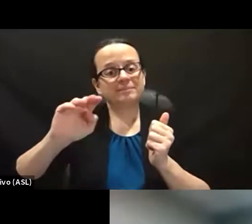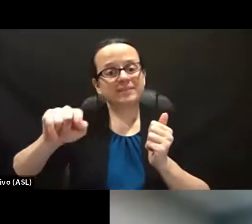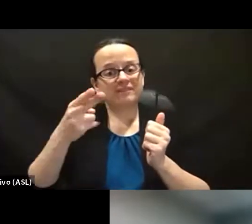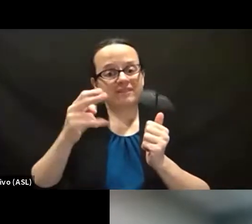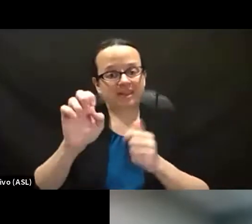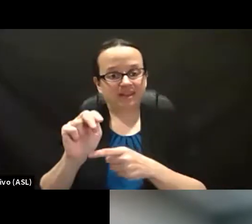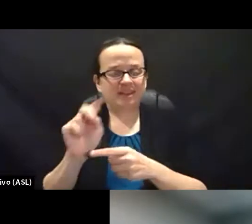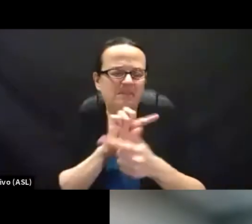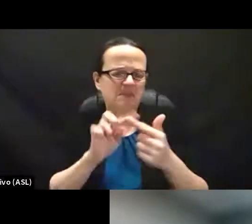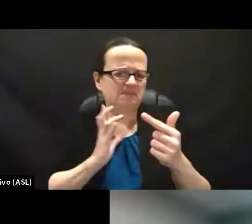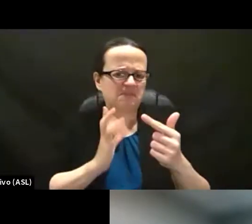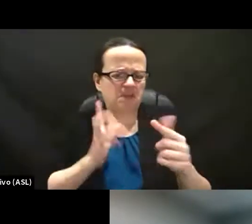Janice Hoffman (Pharm.D): I think that answers, most of the ones.